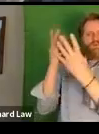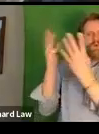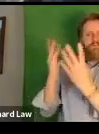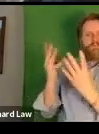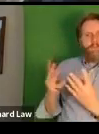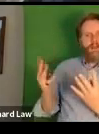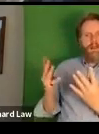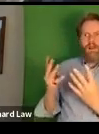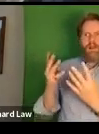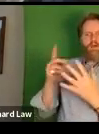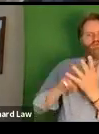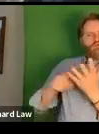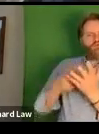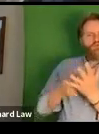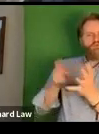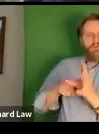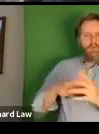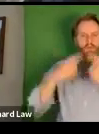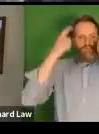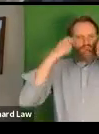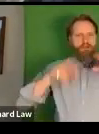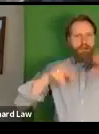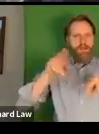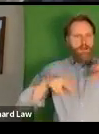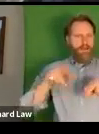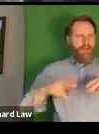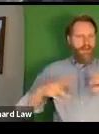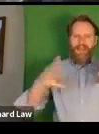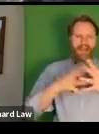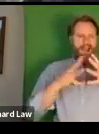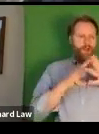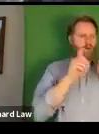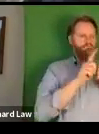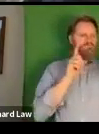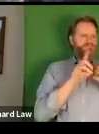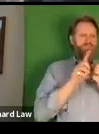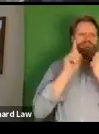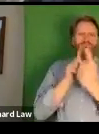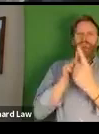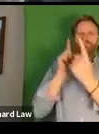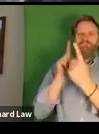the close proximity I have to have in dealing with jurors and that's